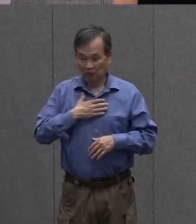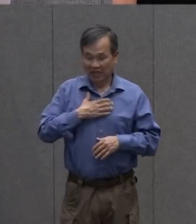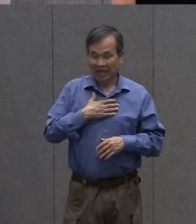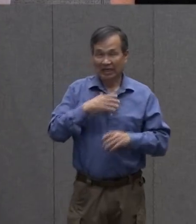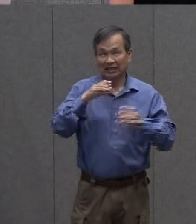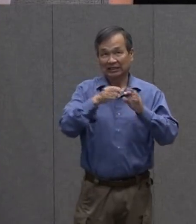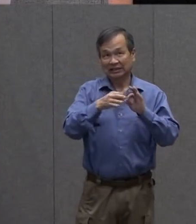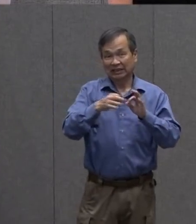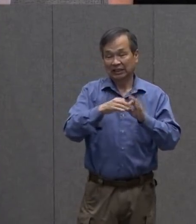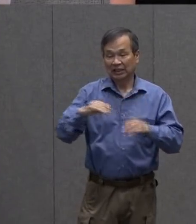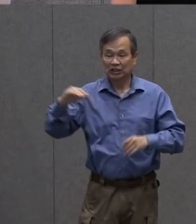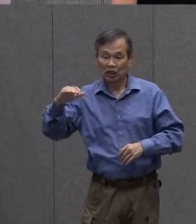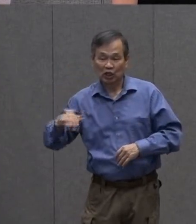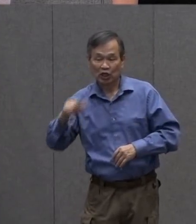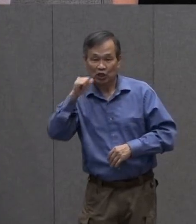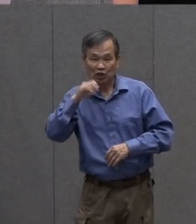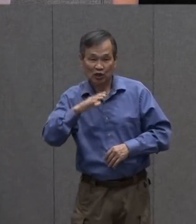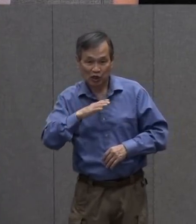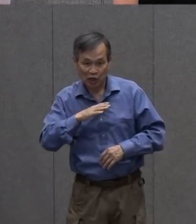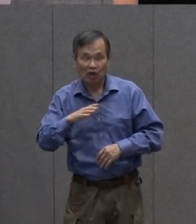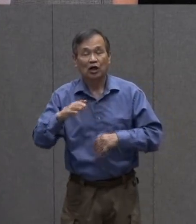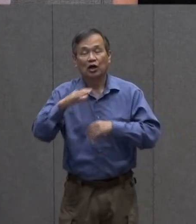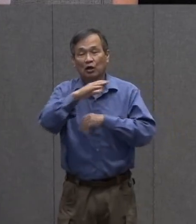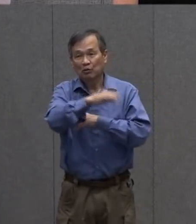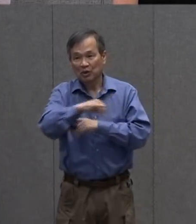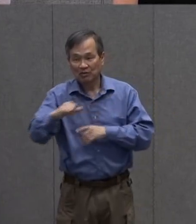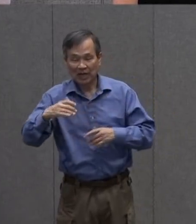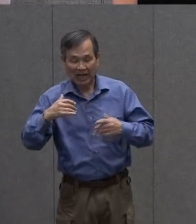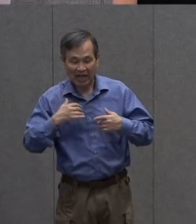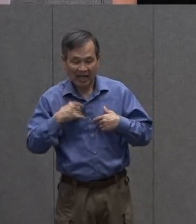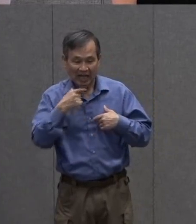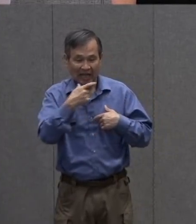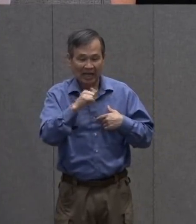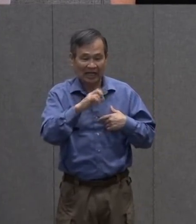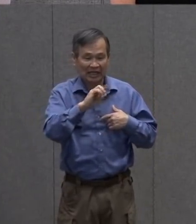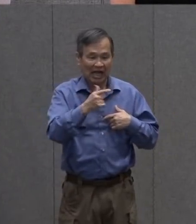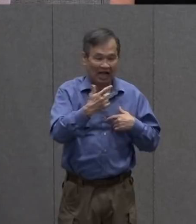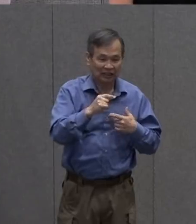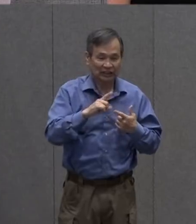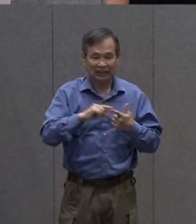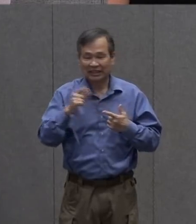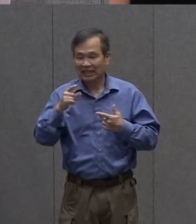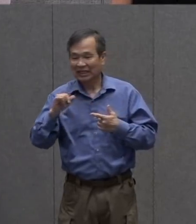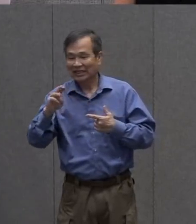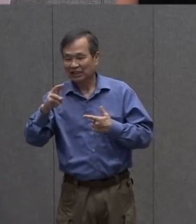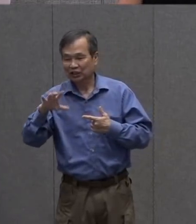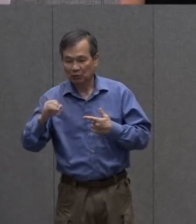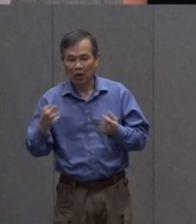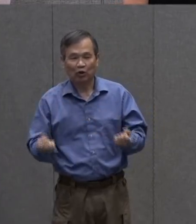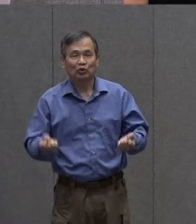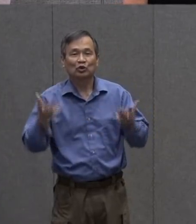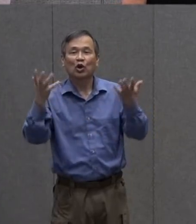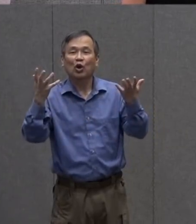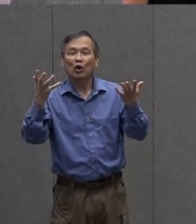The little mermaid had gadgets and gizmos galore. Oh, that's excellent. That's some alliteration.